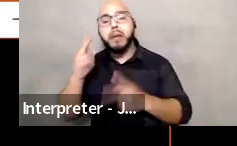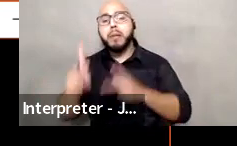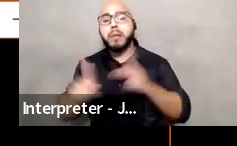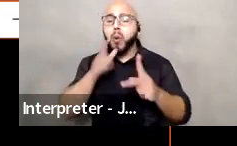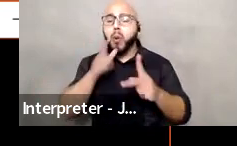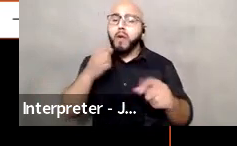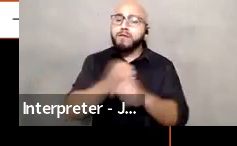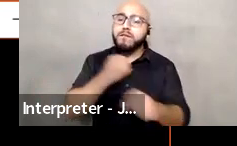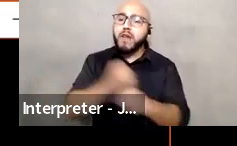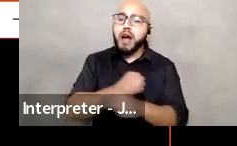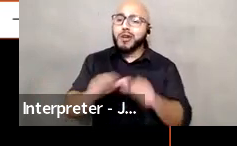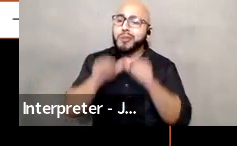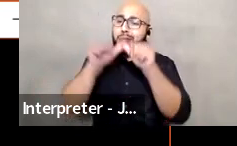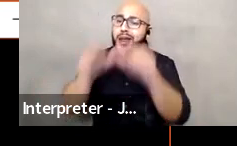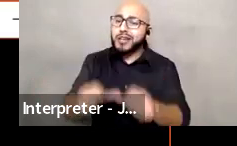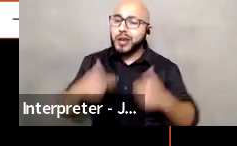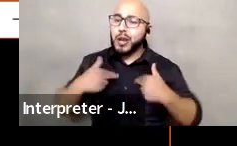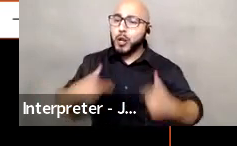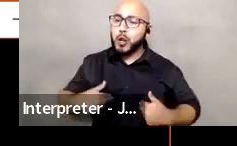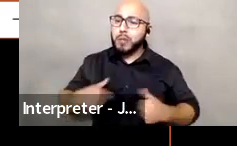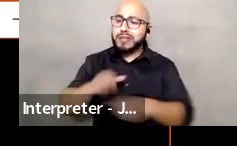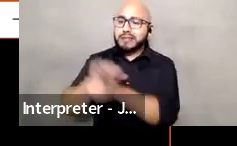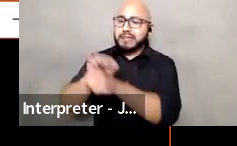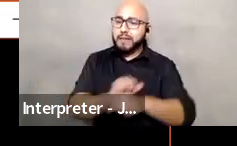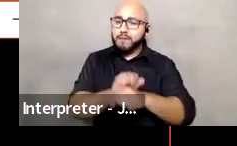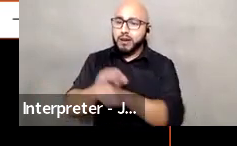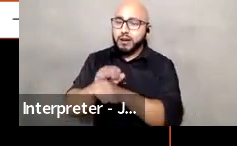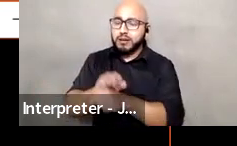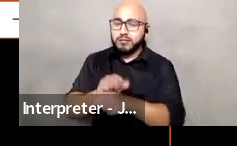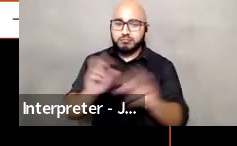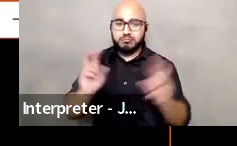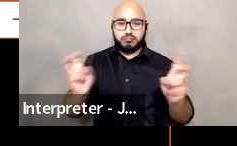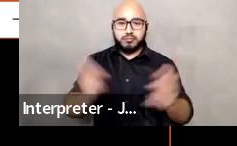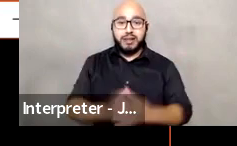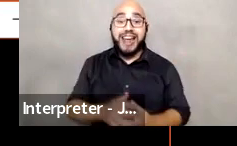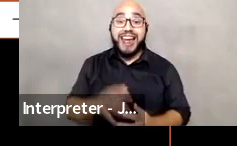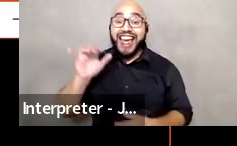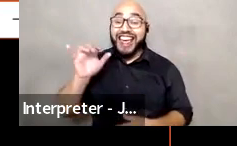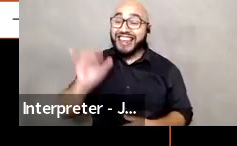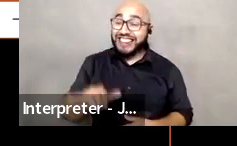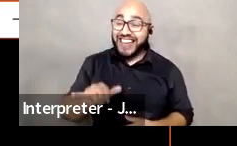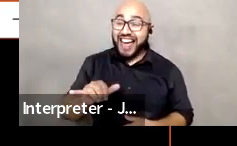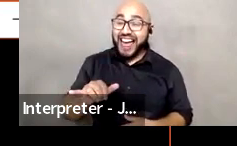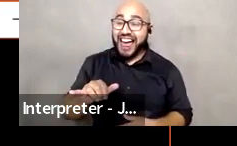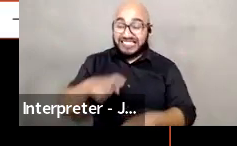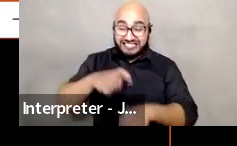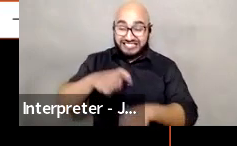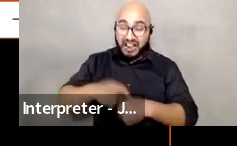Human. Slavery. But that reads with increasing. Difficulty as time goes on.